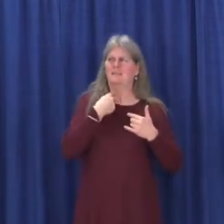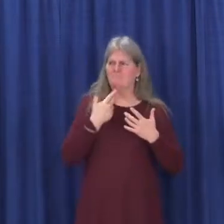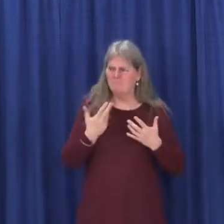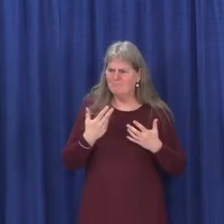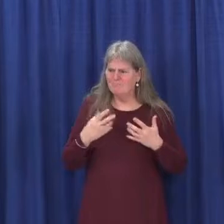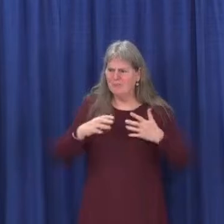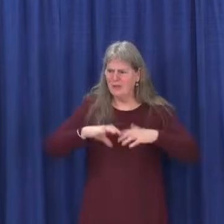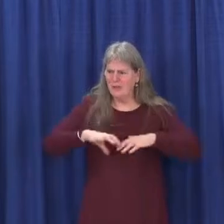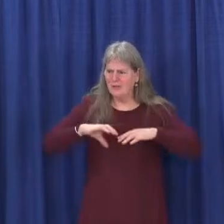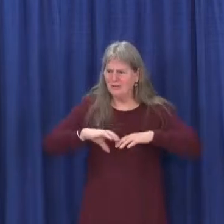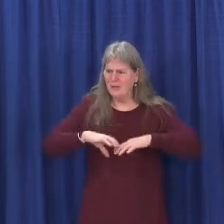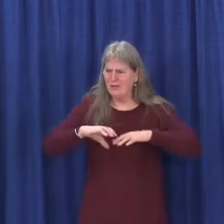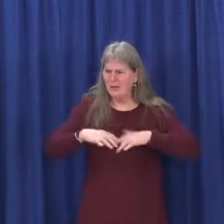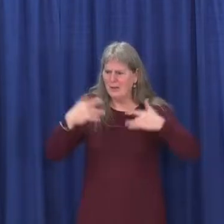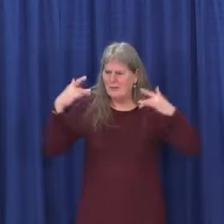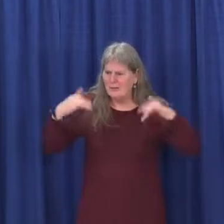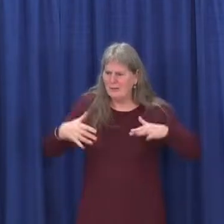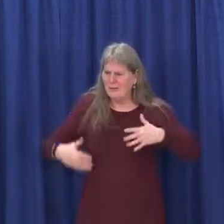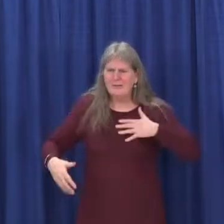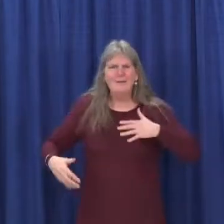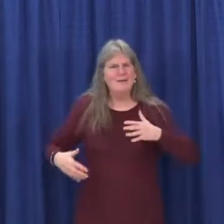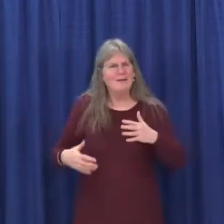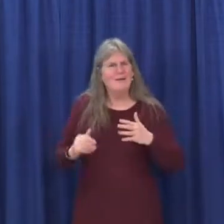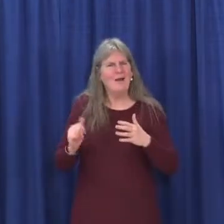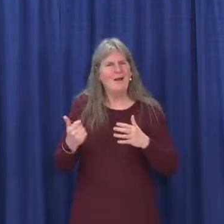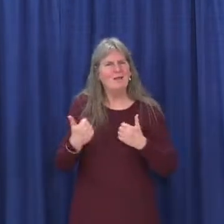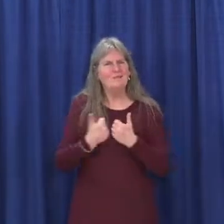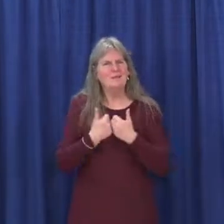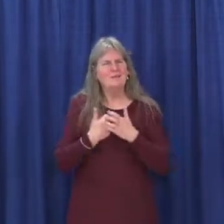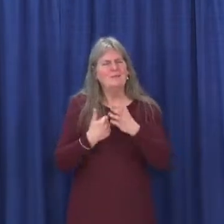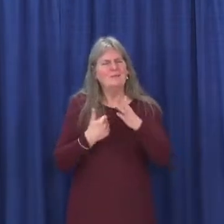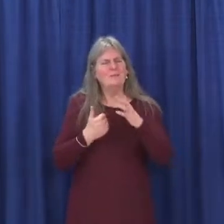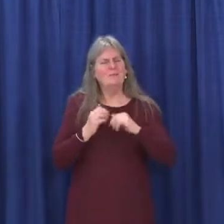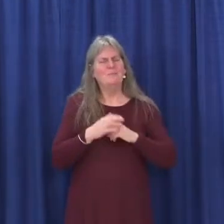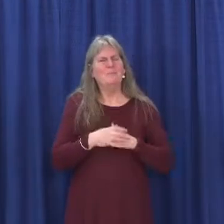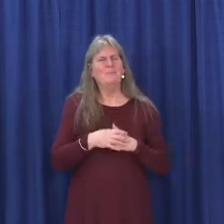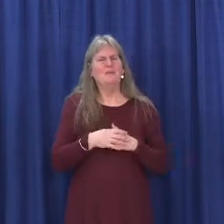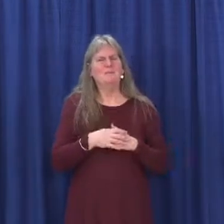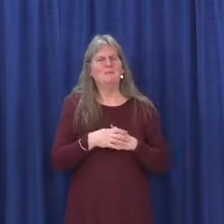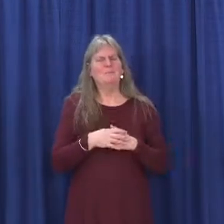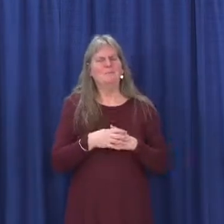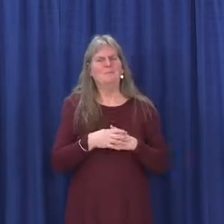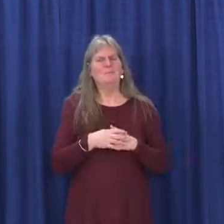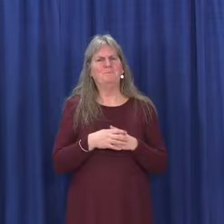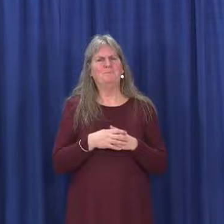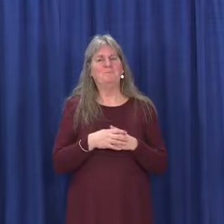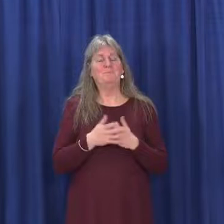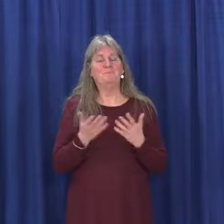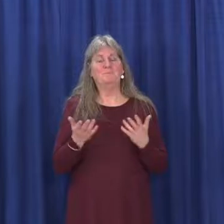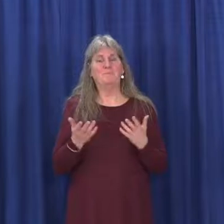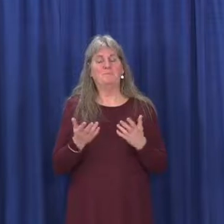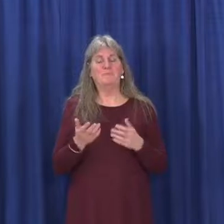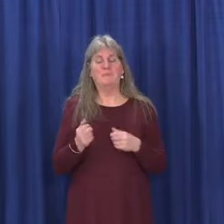point a year-- the year. The two-- the interplay of the two is not entirely